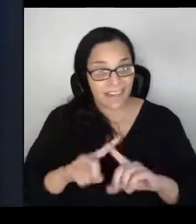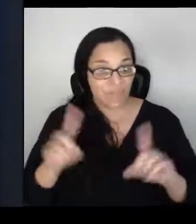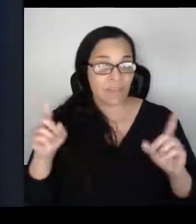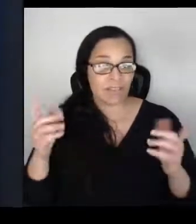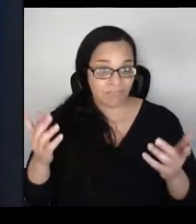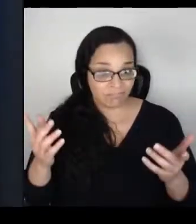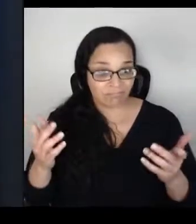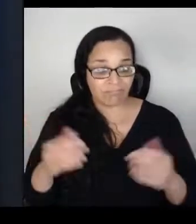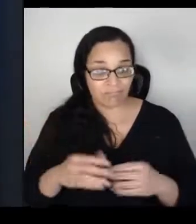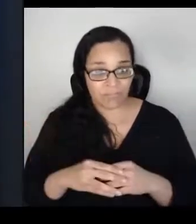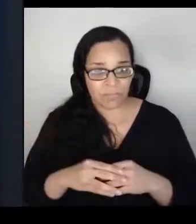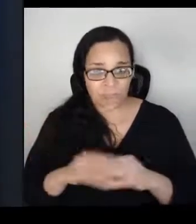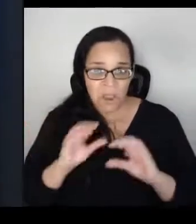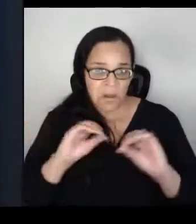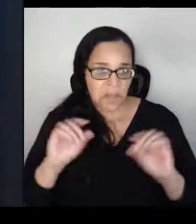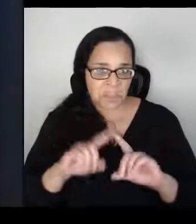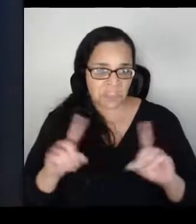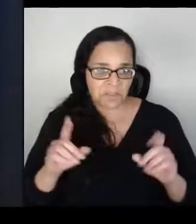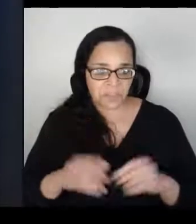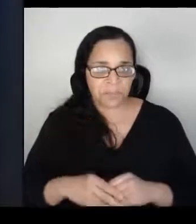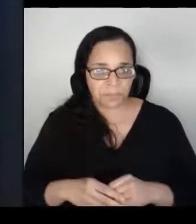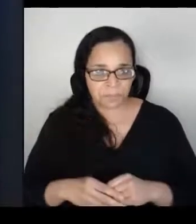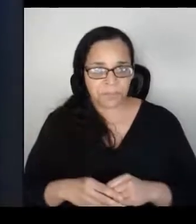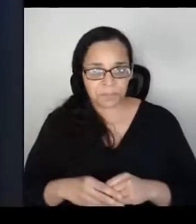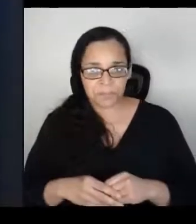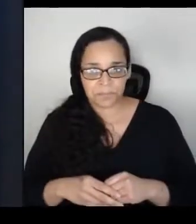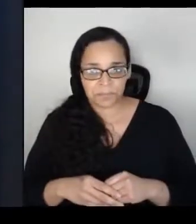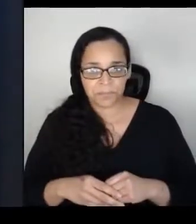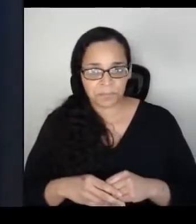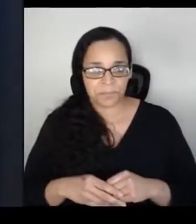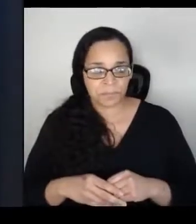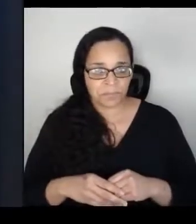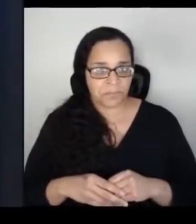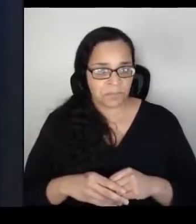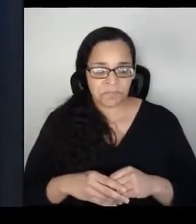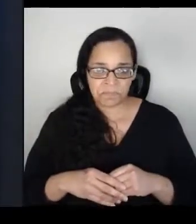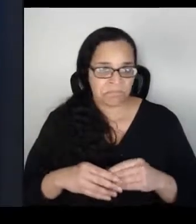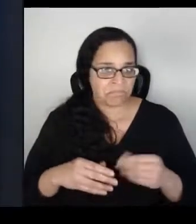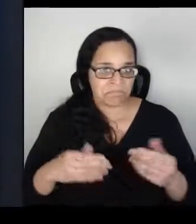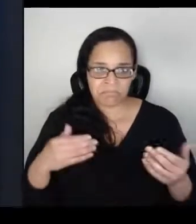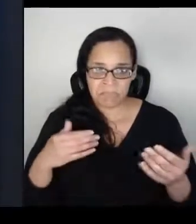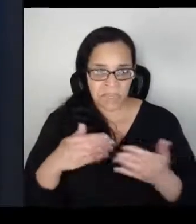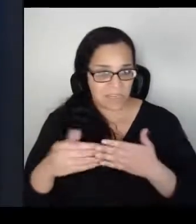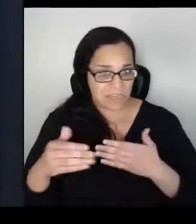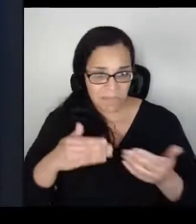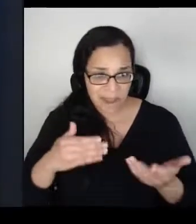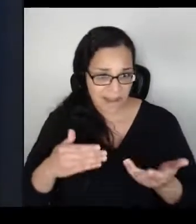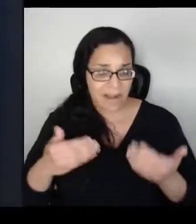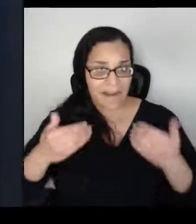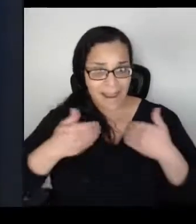Nothing is different, even though we may have some changes, nothing will be different